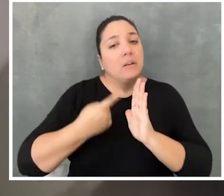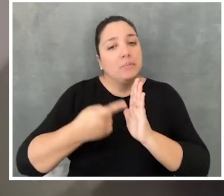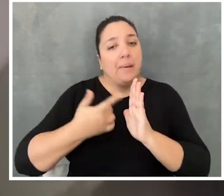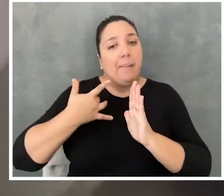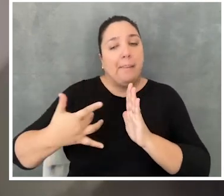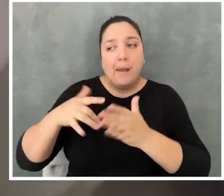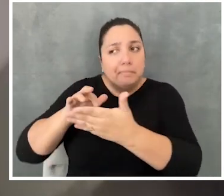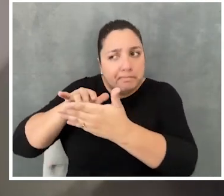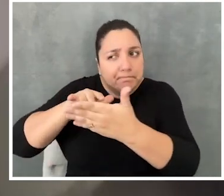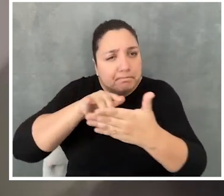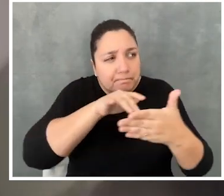So we make sure that